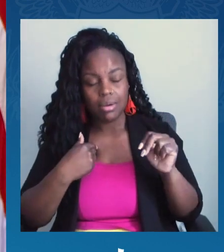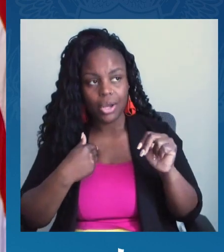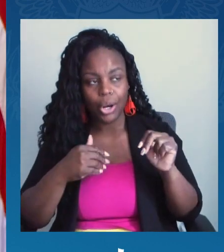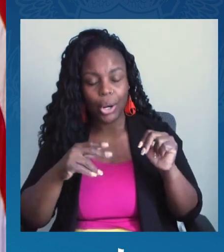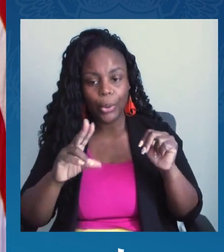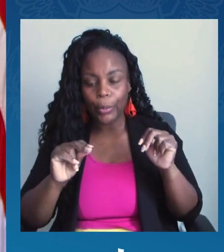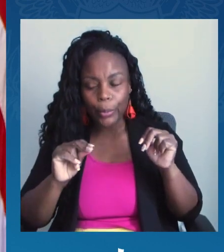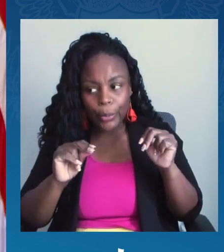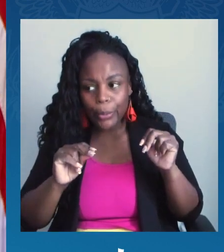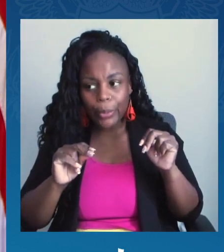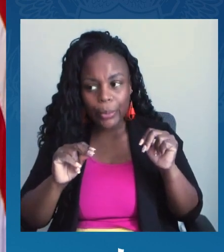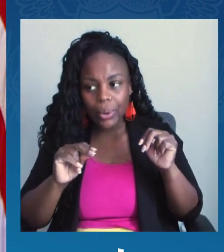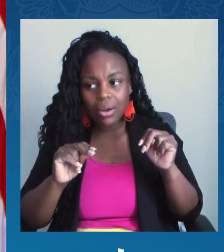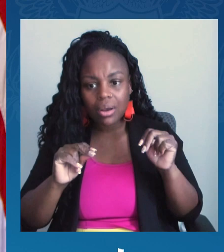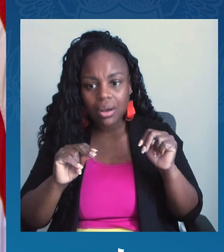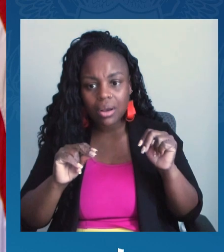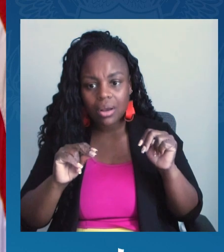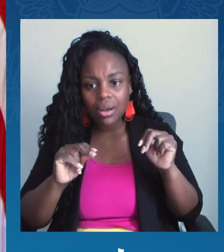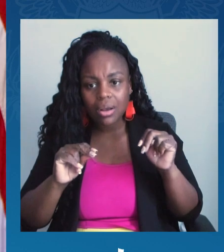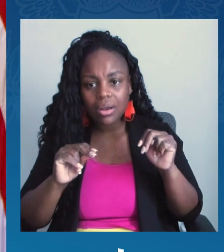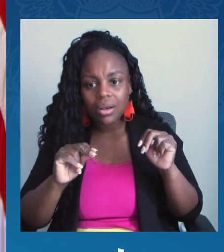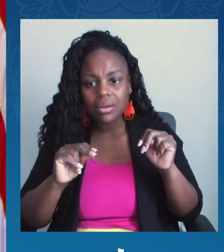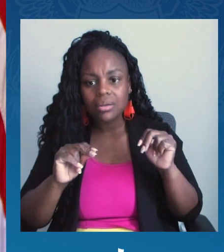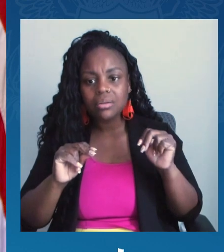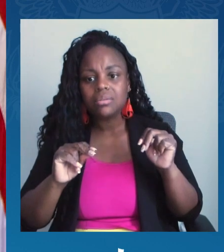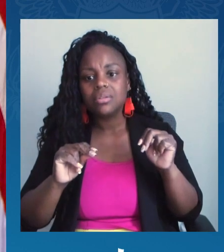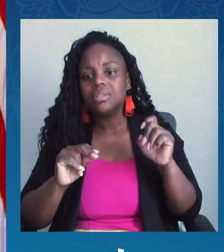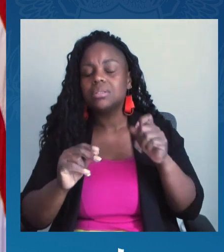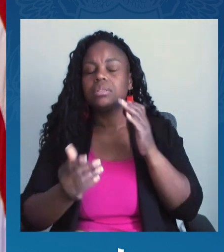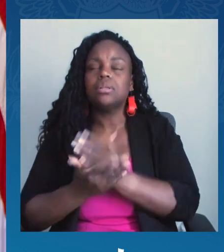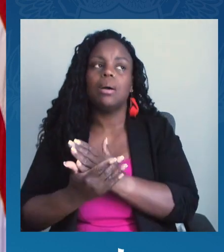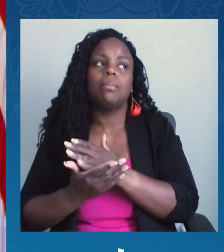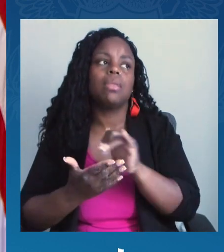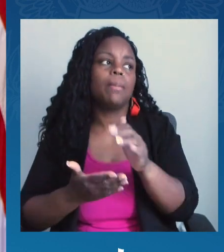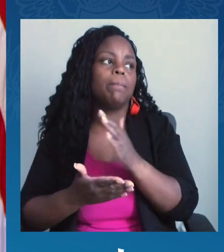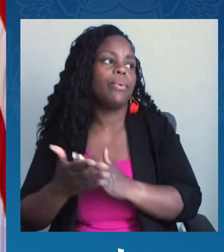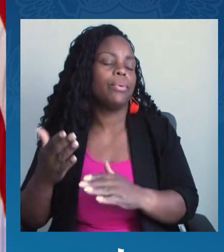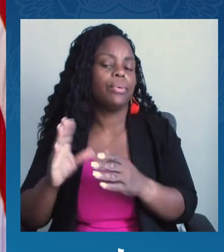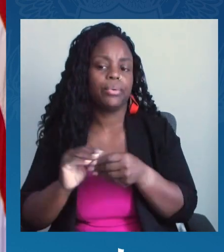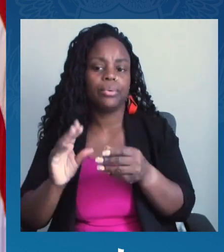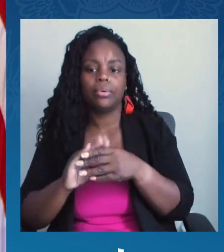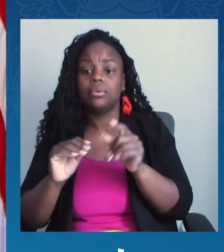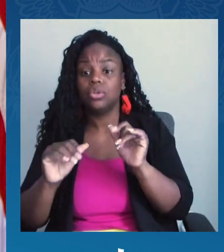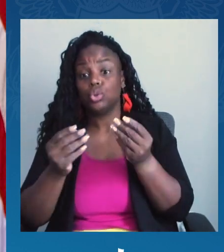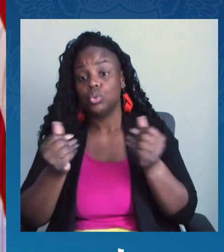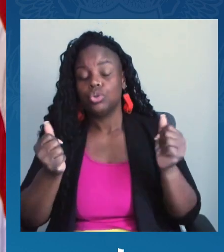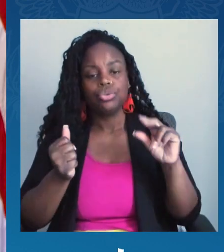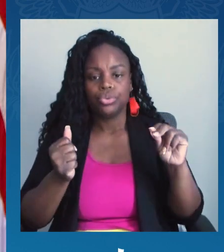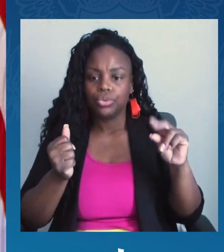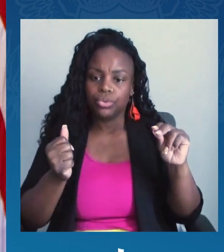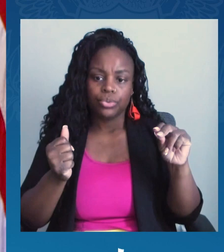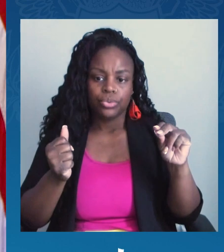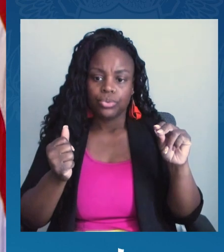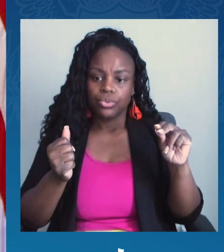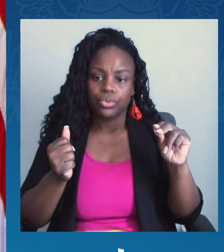We got to stop that. That's not the solution. We need to put in place measures